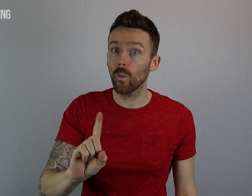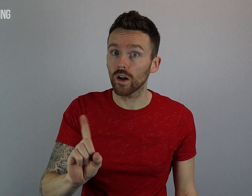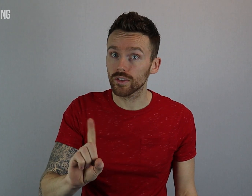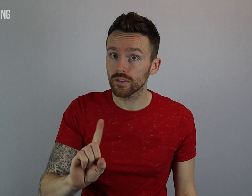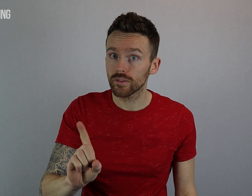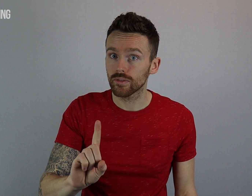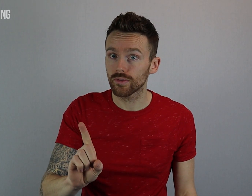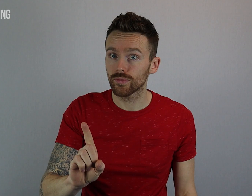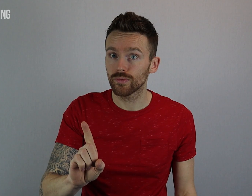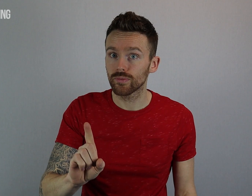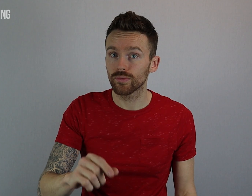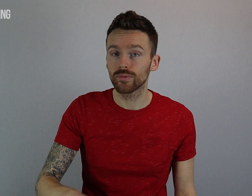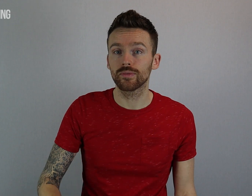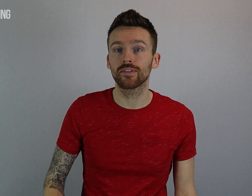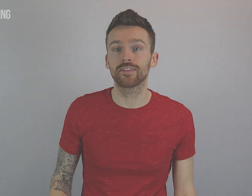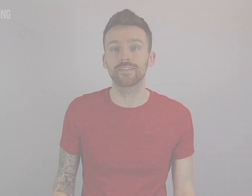what?